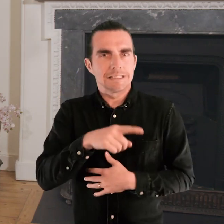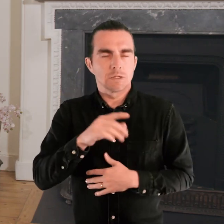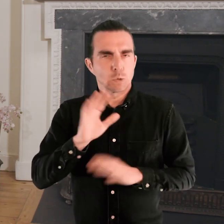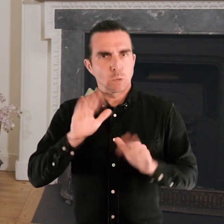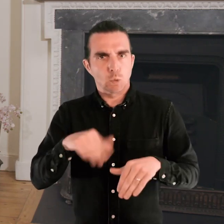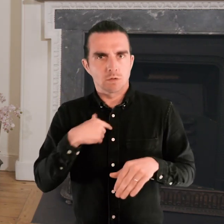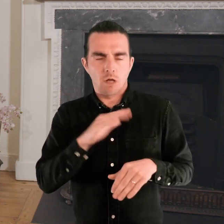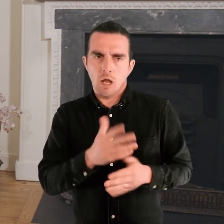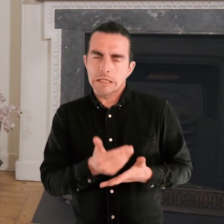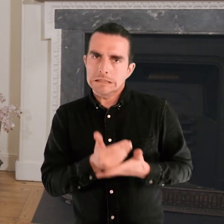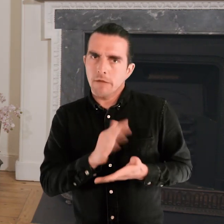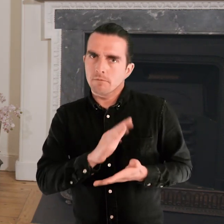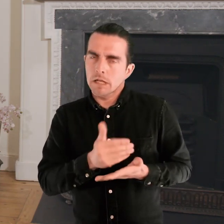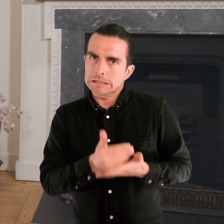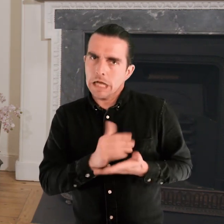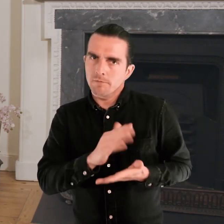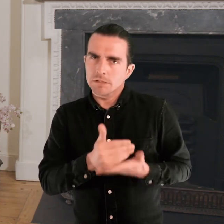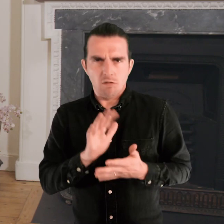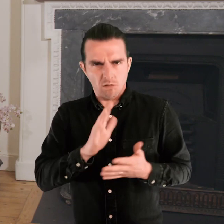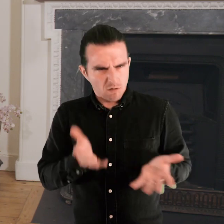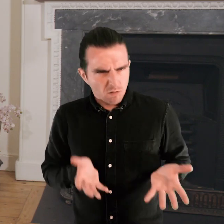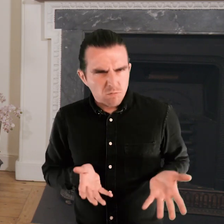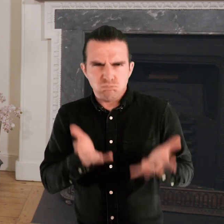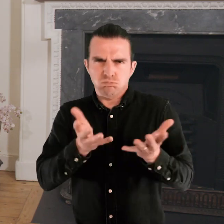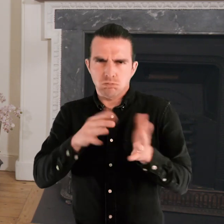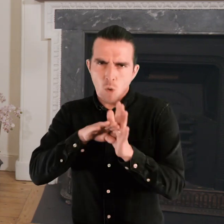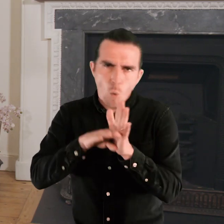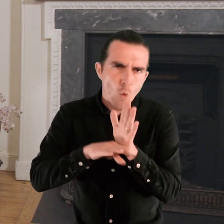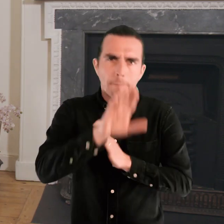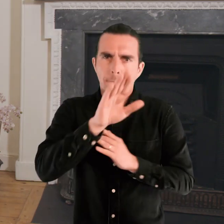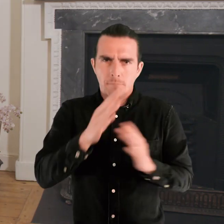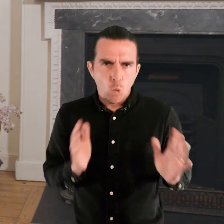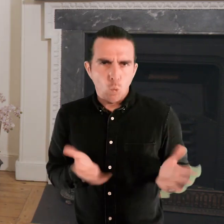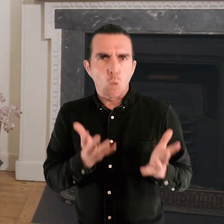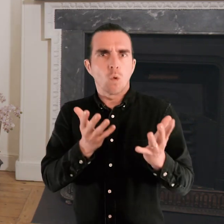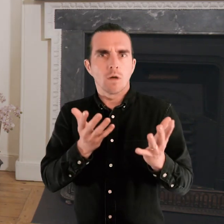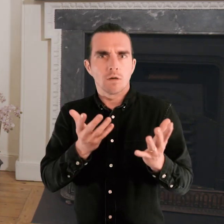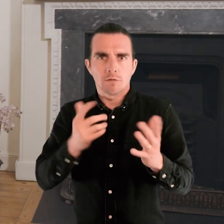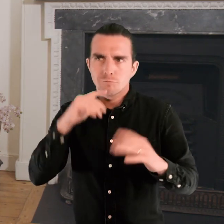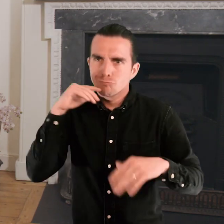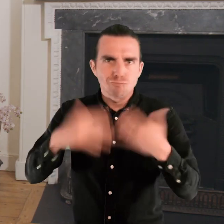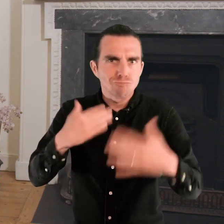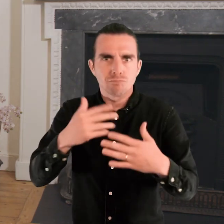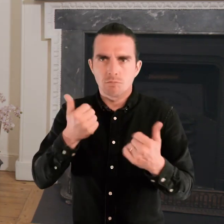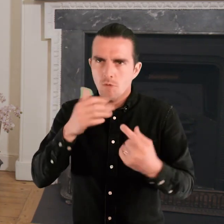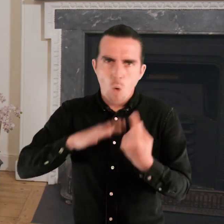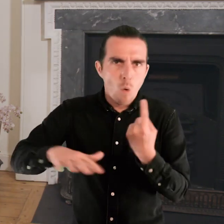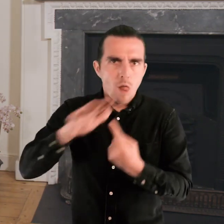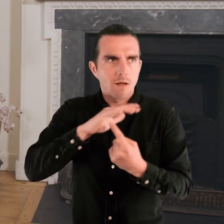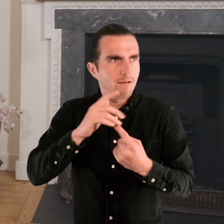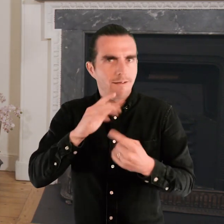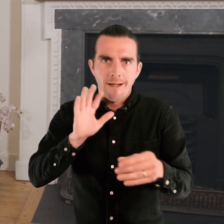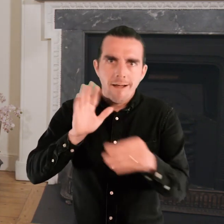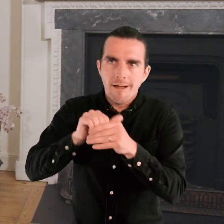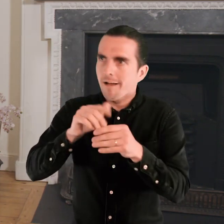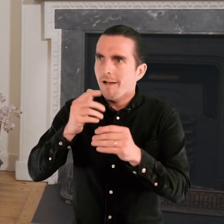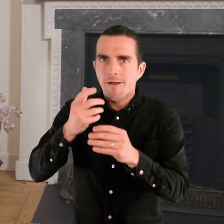going on from their entry into the labour market or the entry into other adult life more generally.